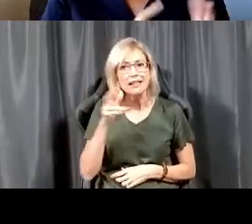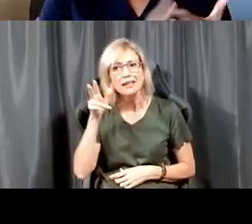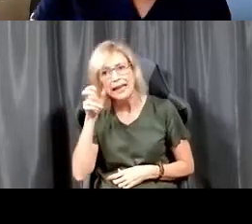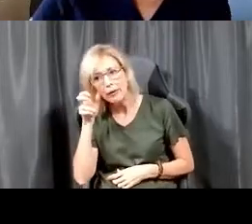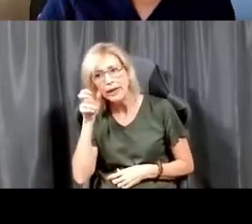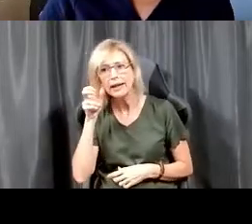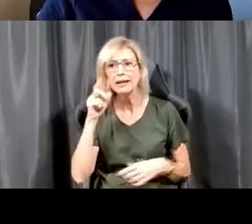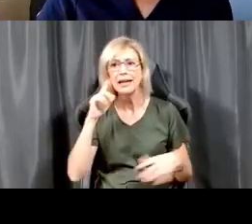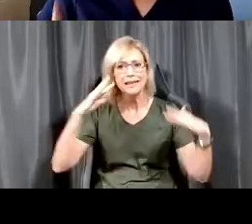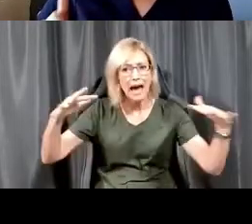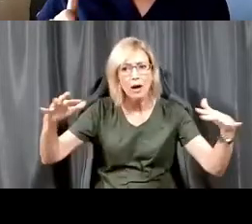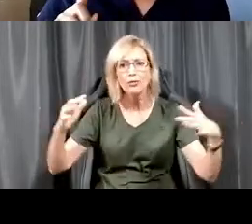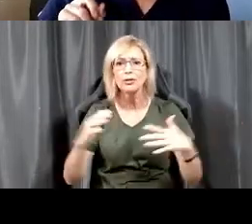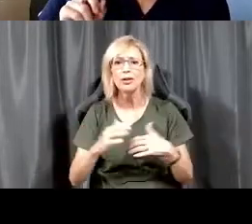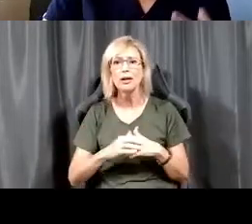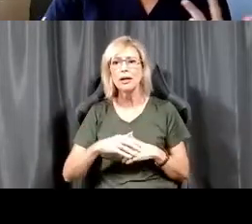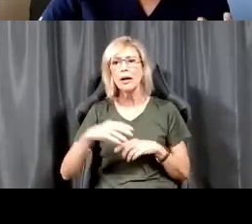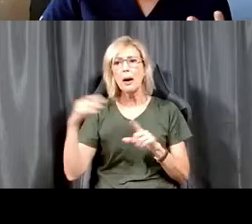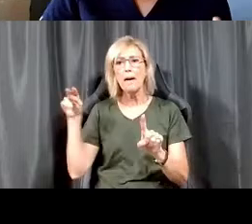proprioception and interoception.